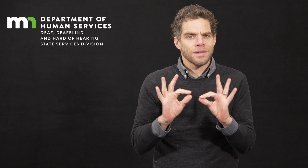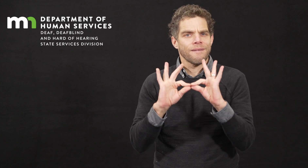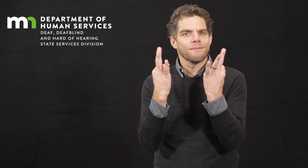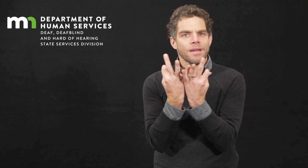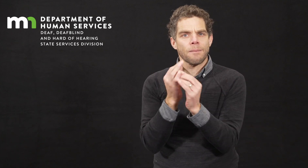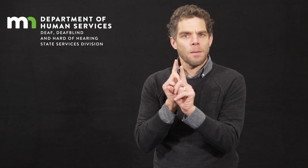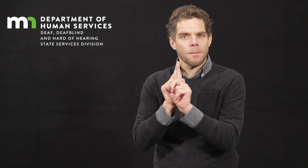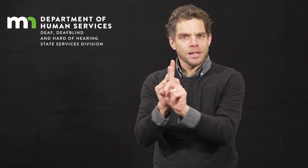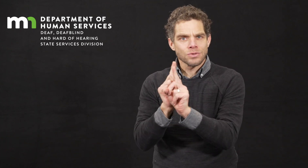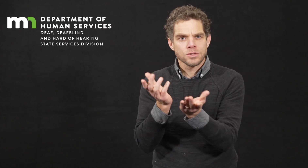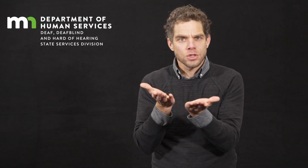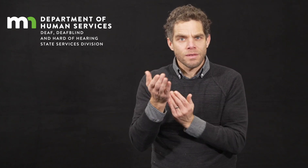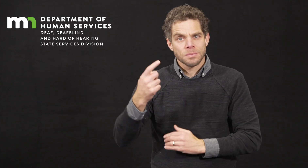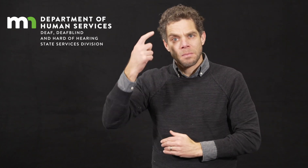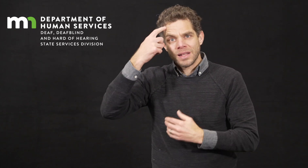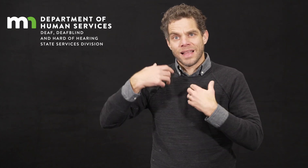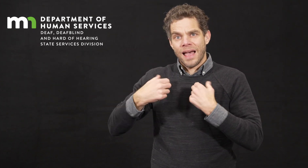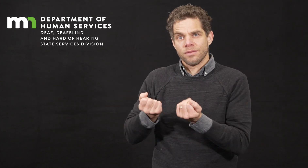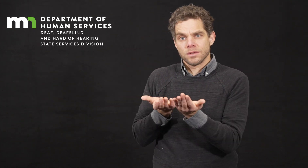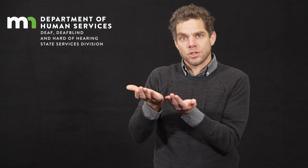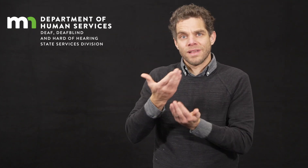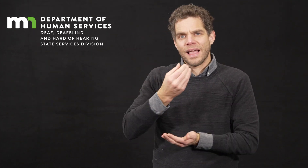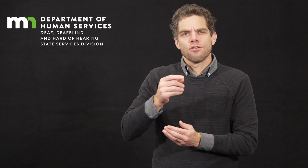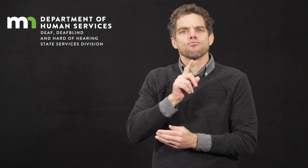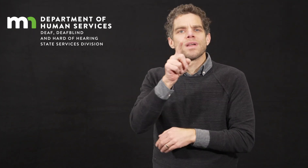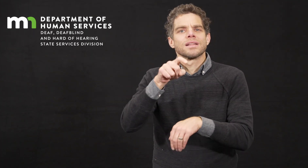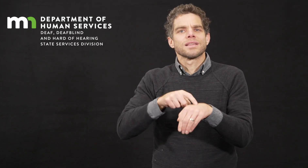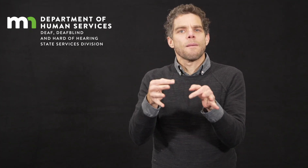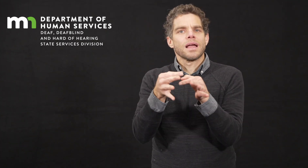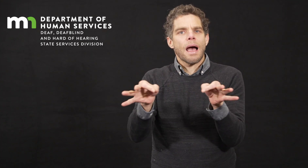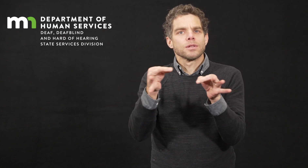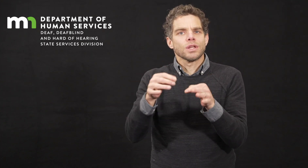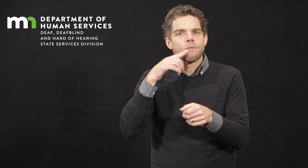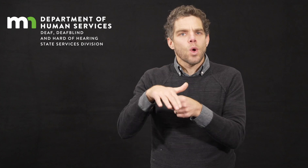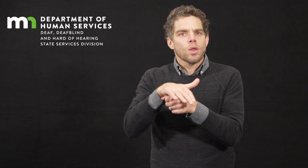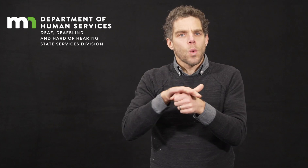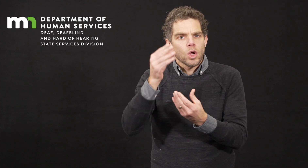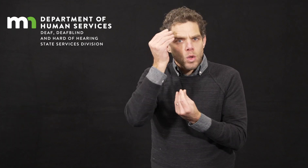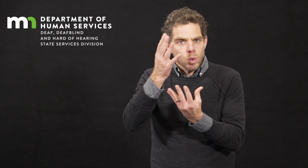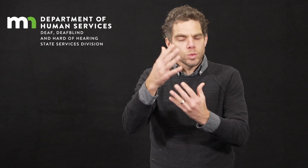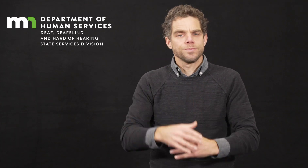family mentoring services, mental health services and real-time captioning for local news.